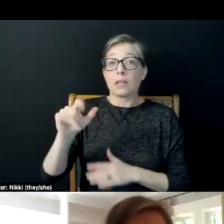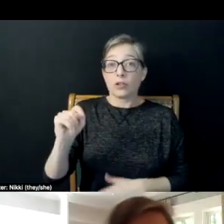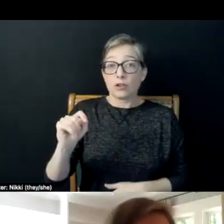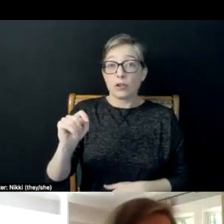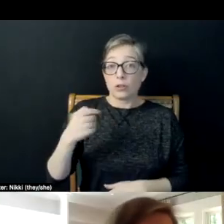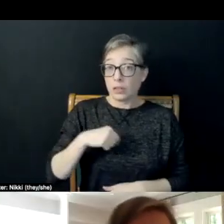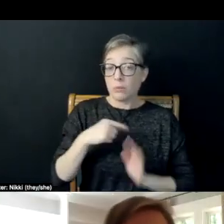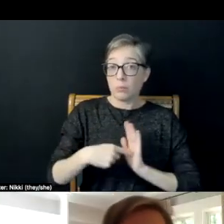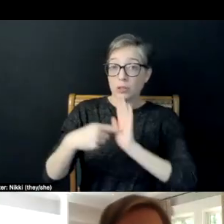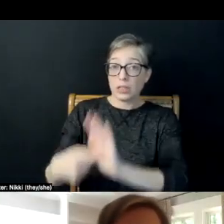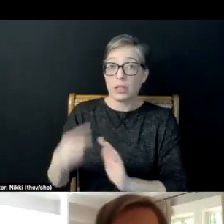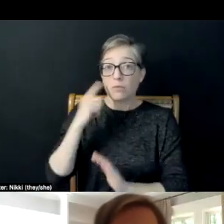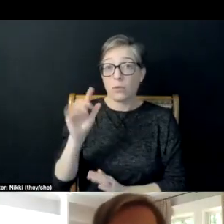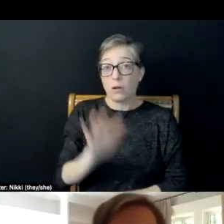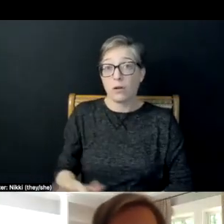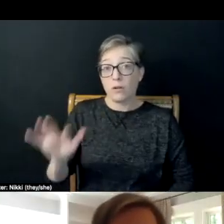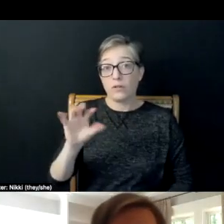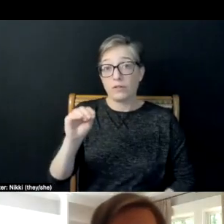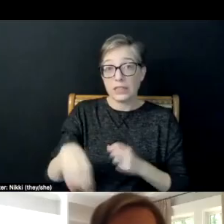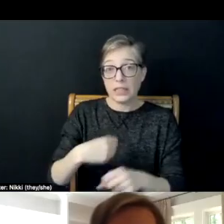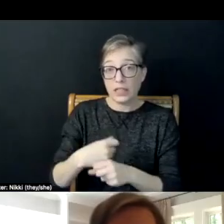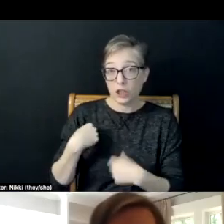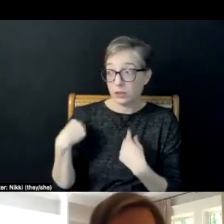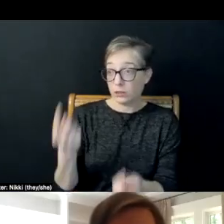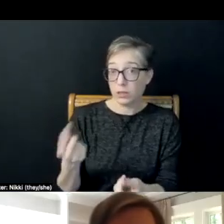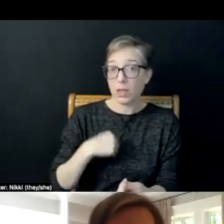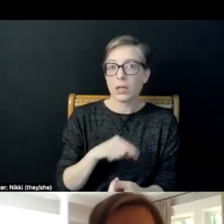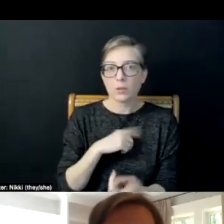we have had it filled with the idea of a framing bias where